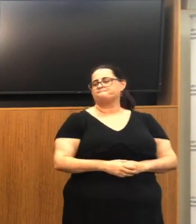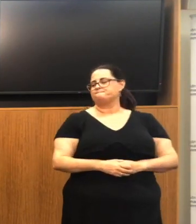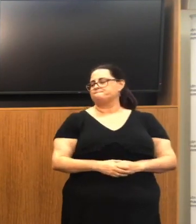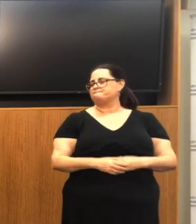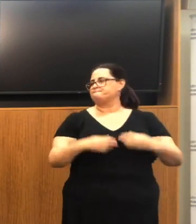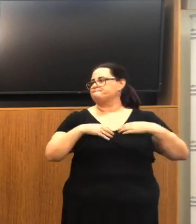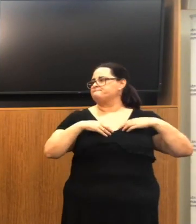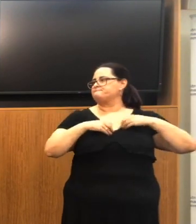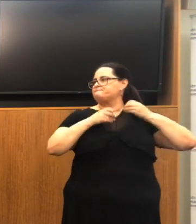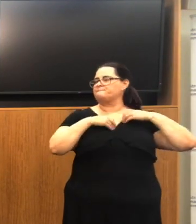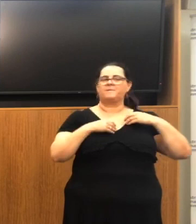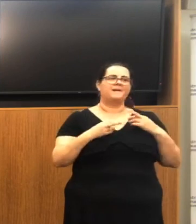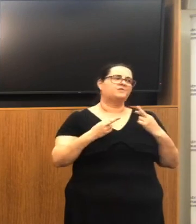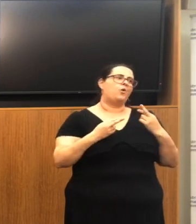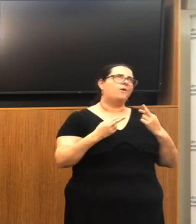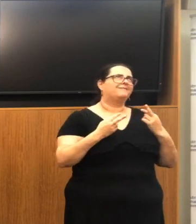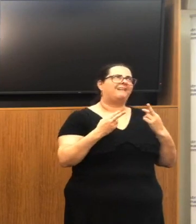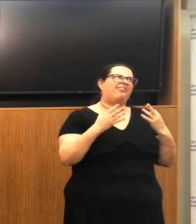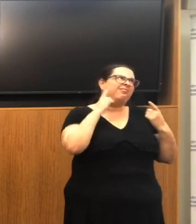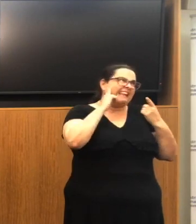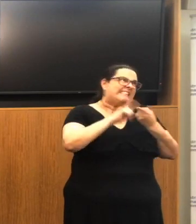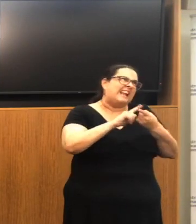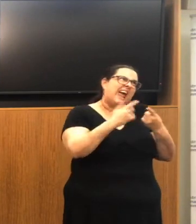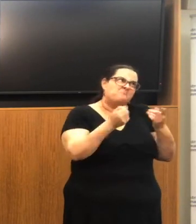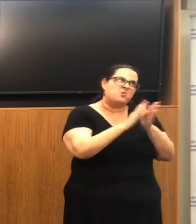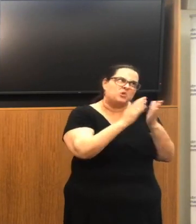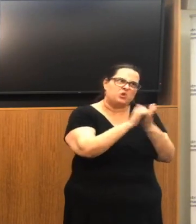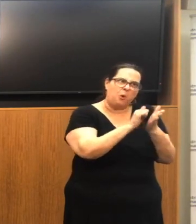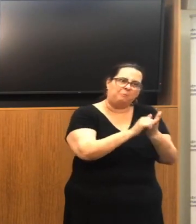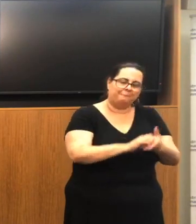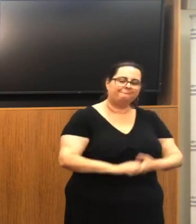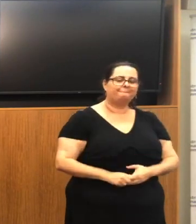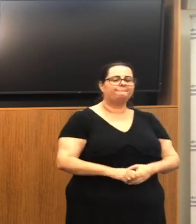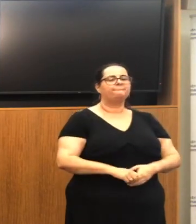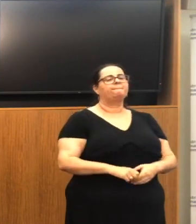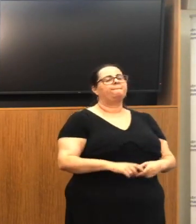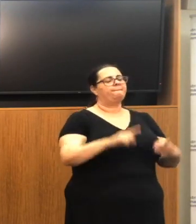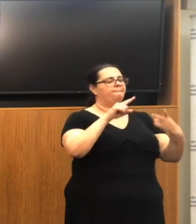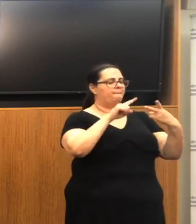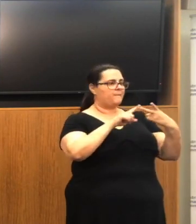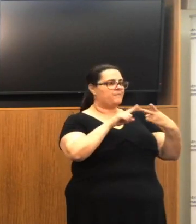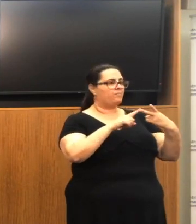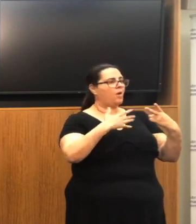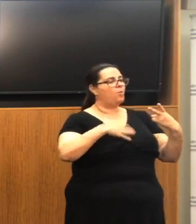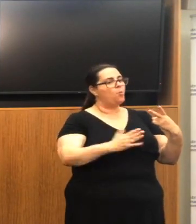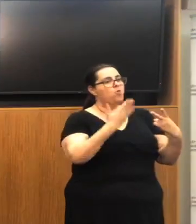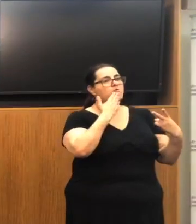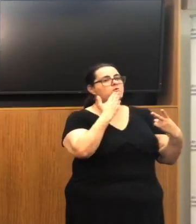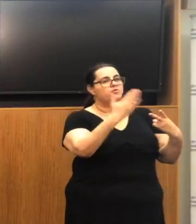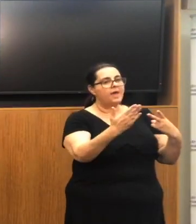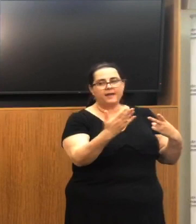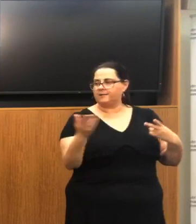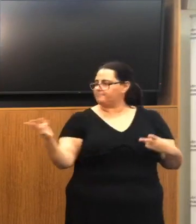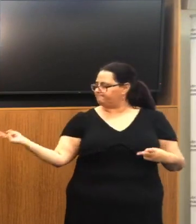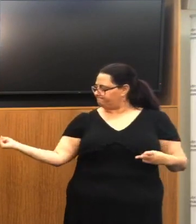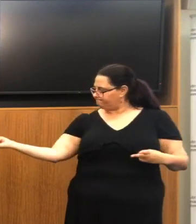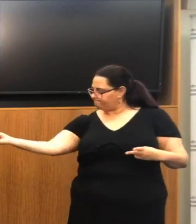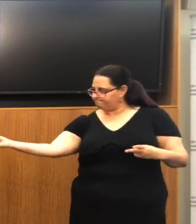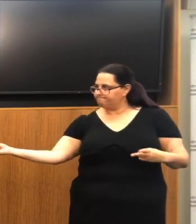there's bricks and mortar book stores. I'd particularly like to thank Shantha, and of course